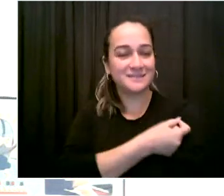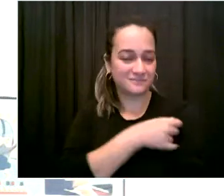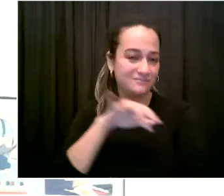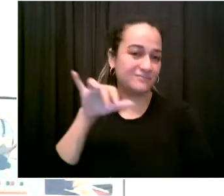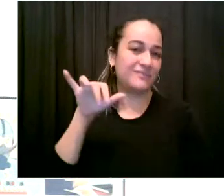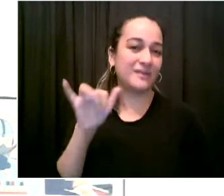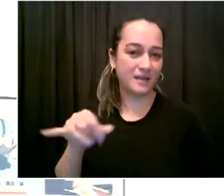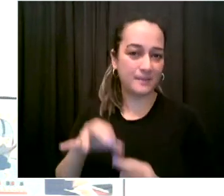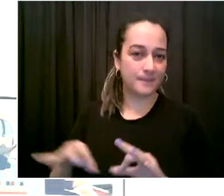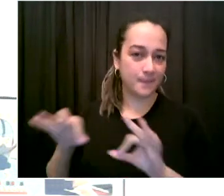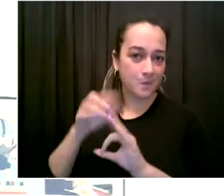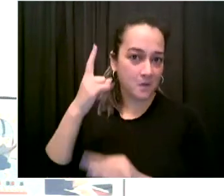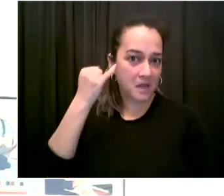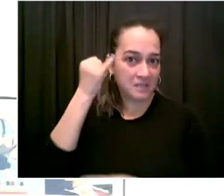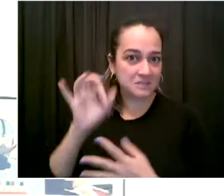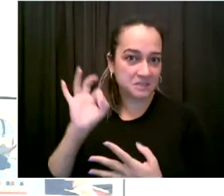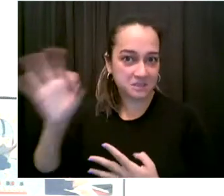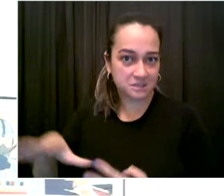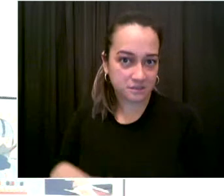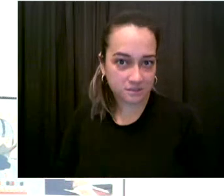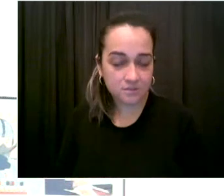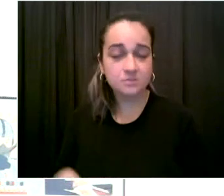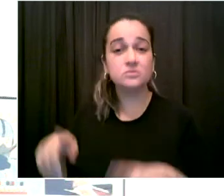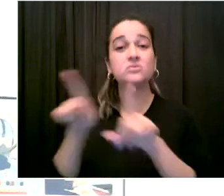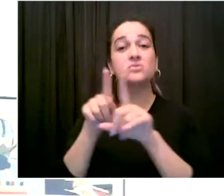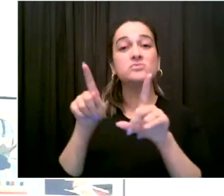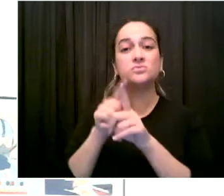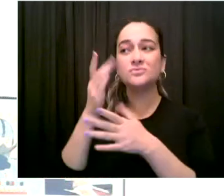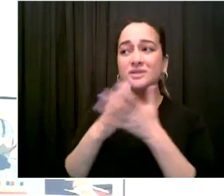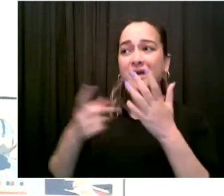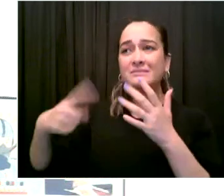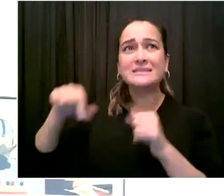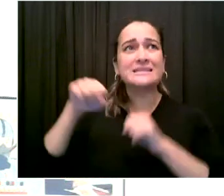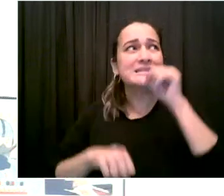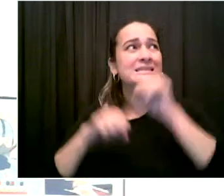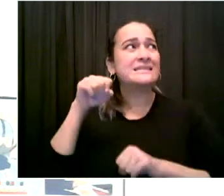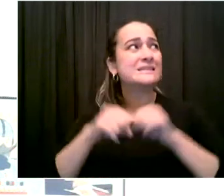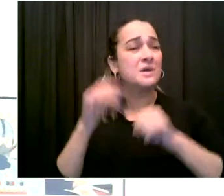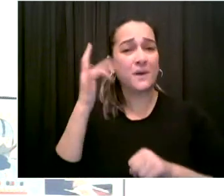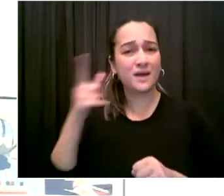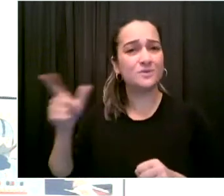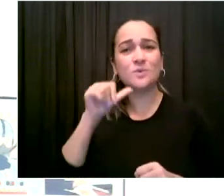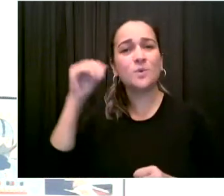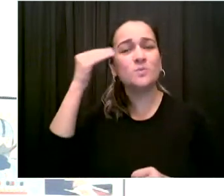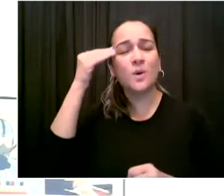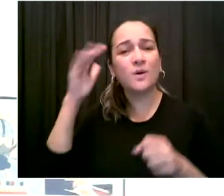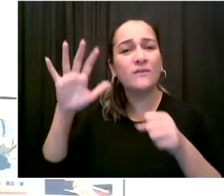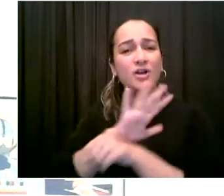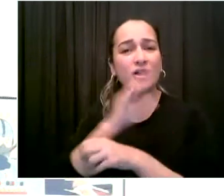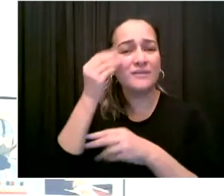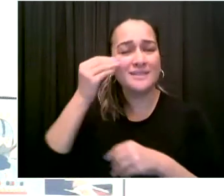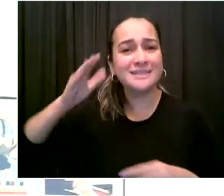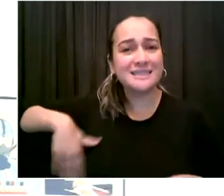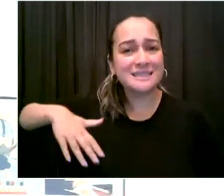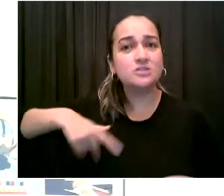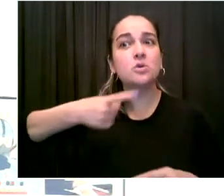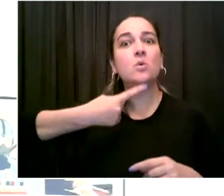PRACTICES THWI INFORMATION IN SPANISH LANGUAGE TO HAVEHO TSE CONVERASTIONS